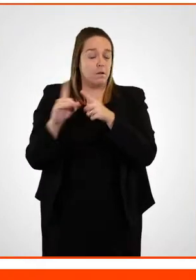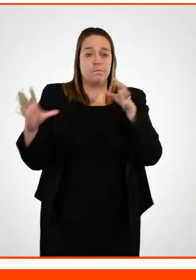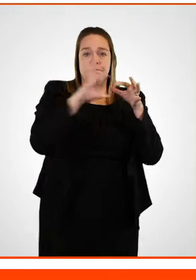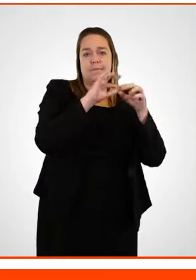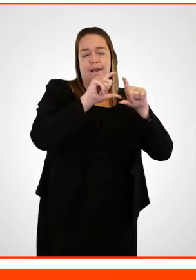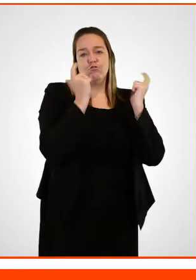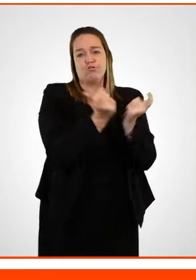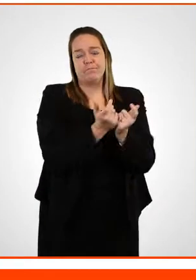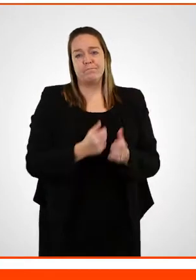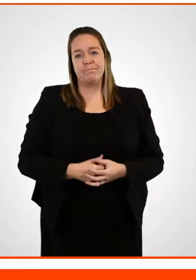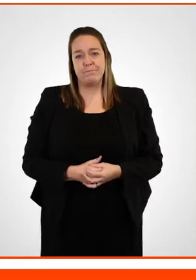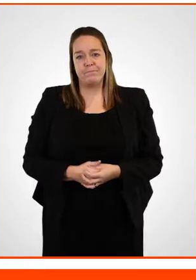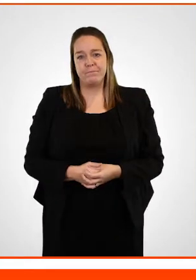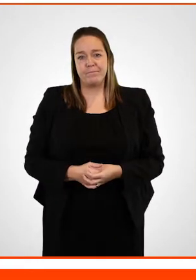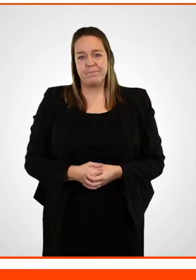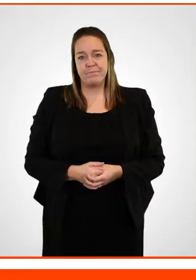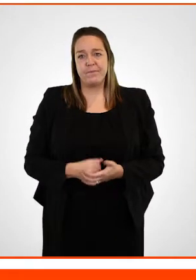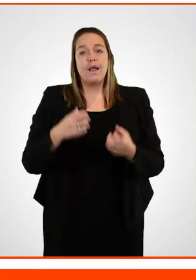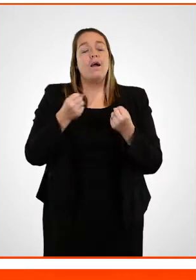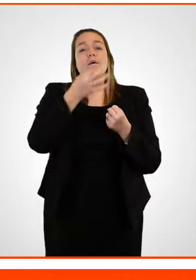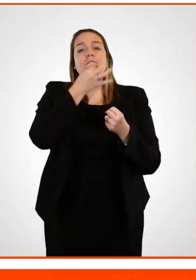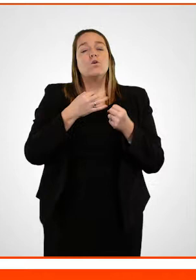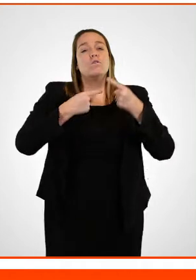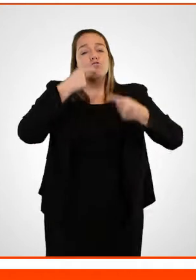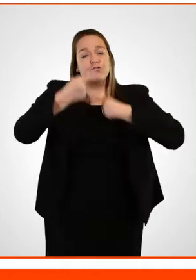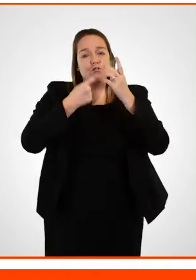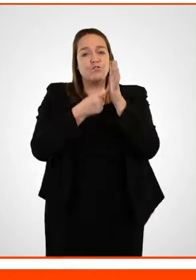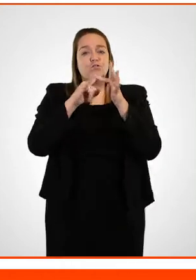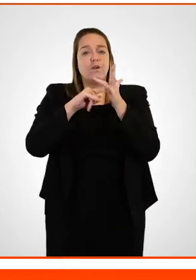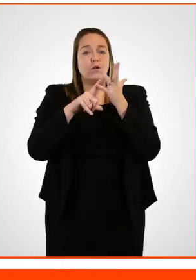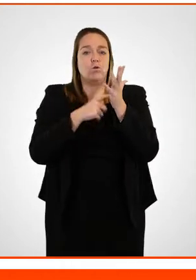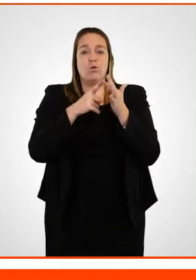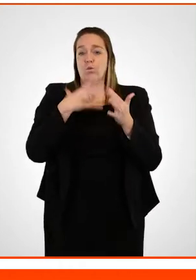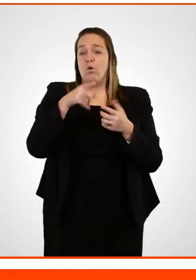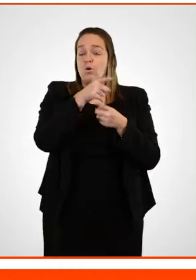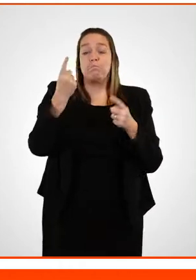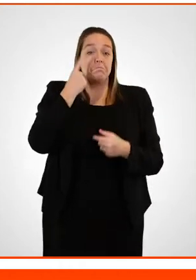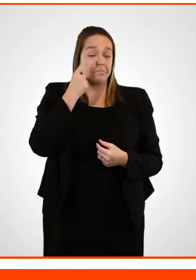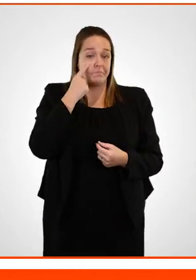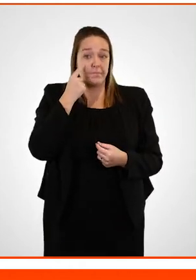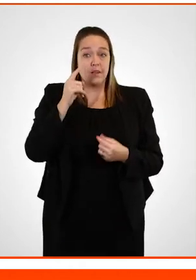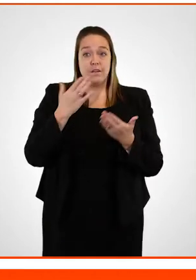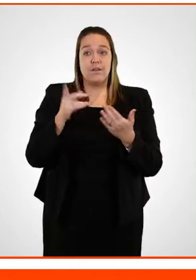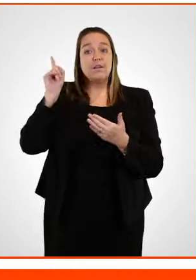Now, a few resources that I'd like you to think about are Reading Rockets,